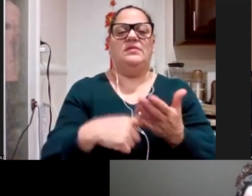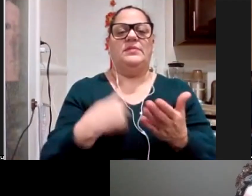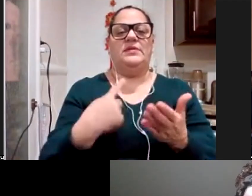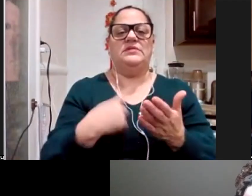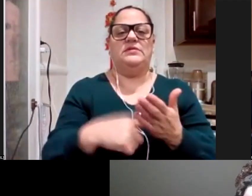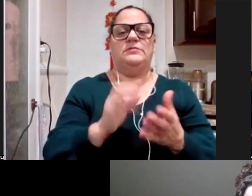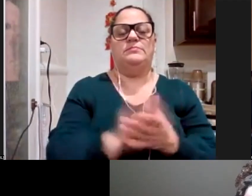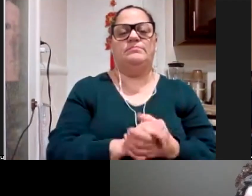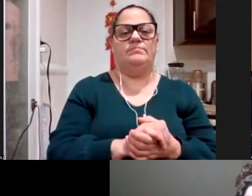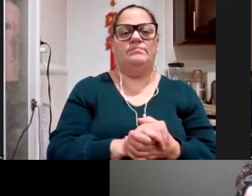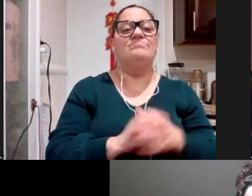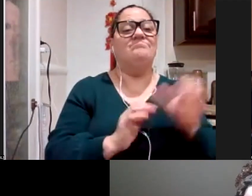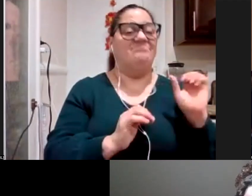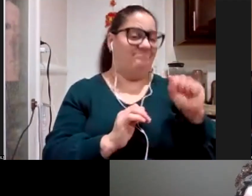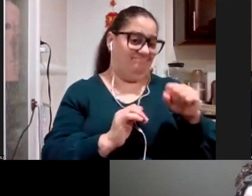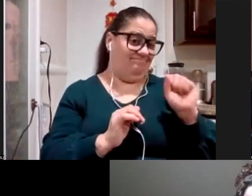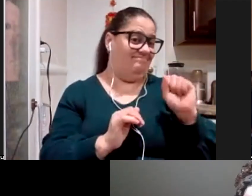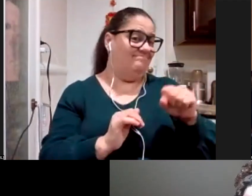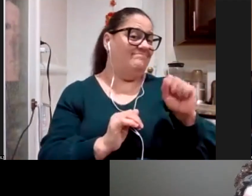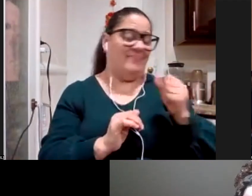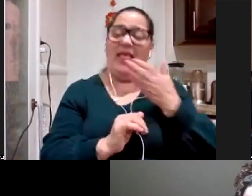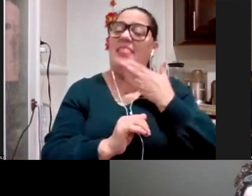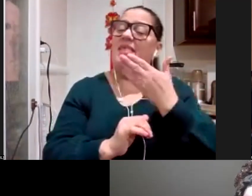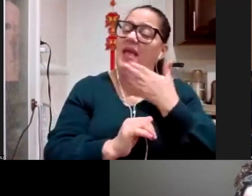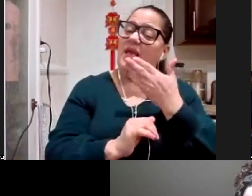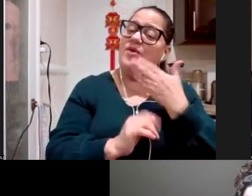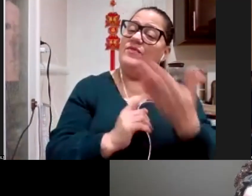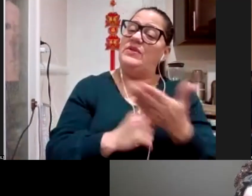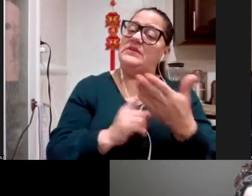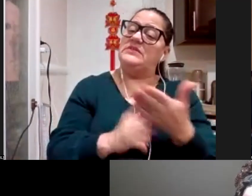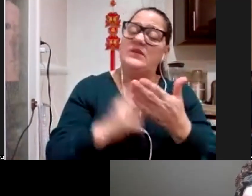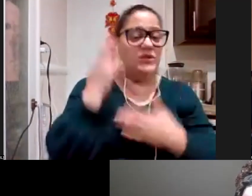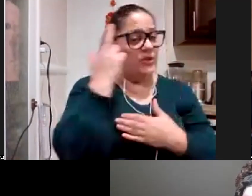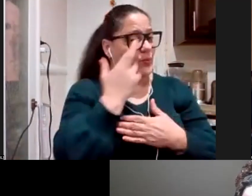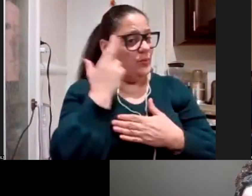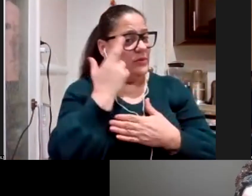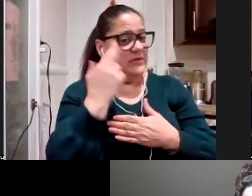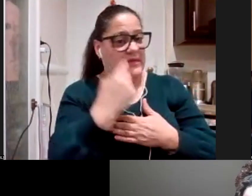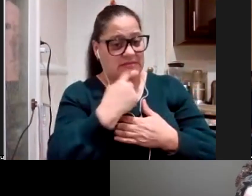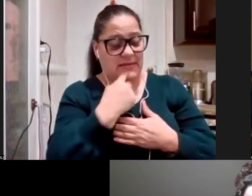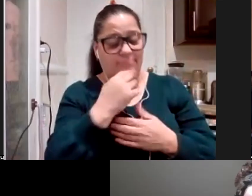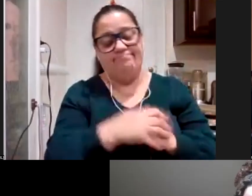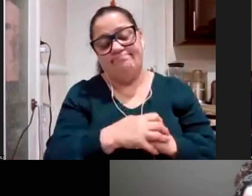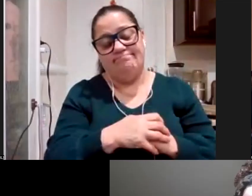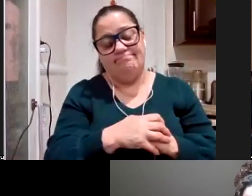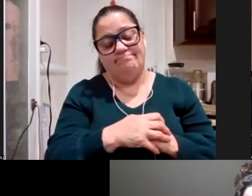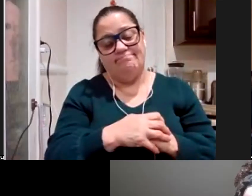[GROVER] Yes. Well, thank you for bringing that up. And the reason I mentioned um on the 11th of